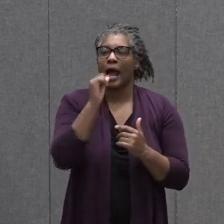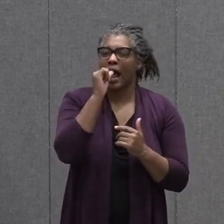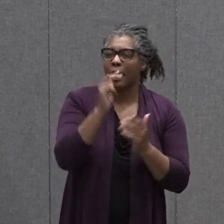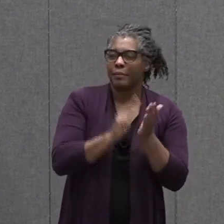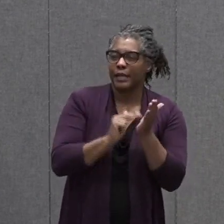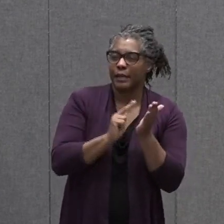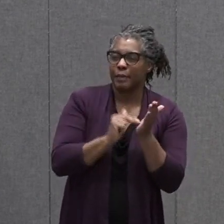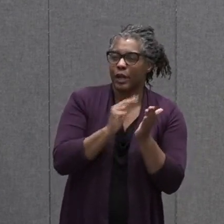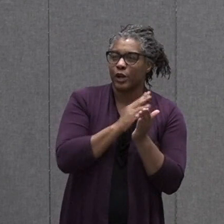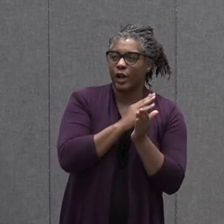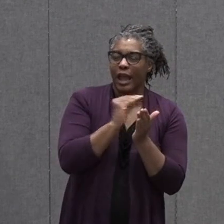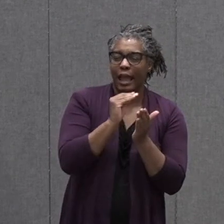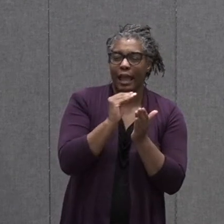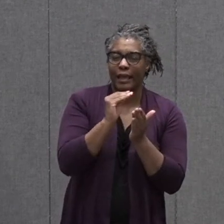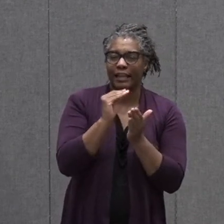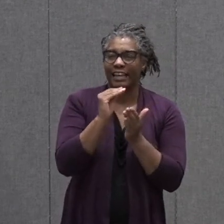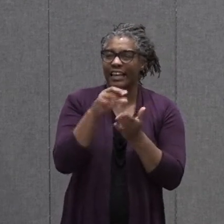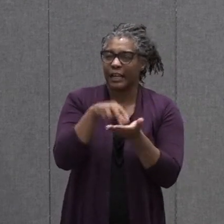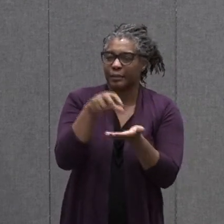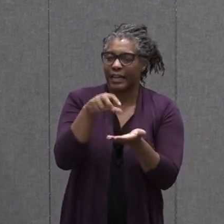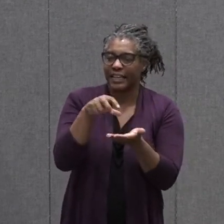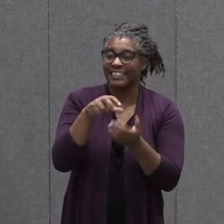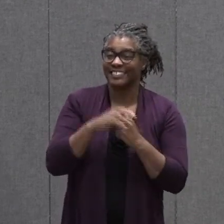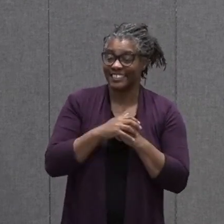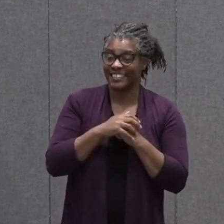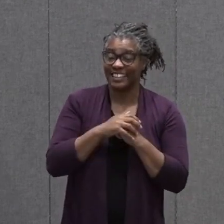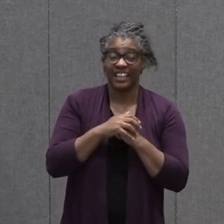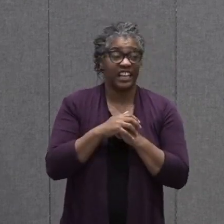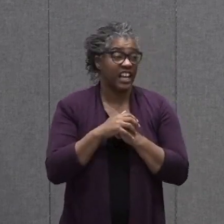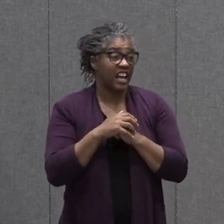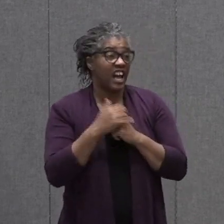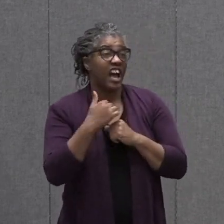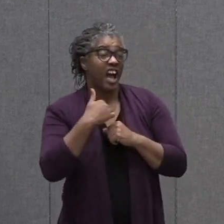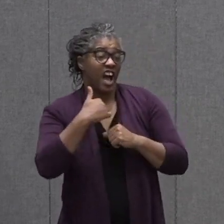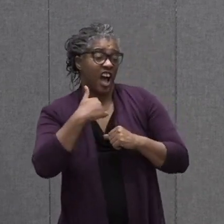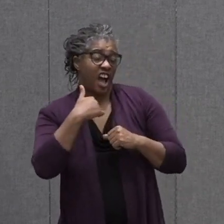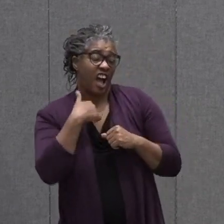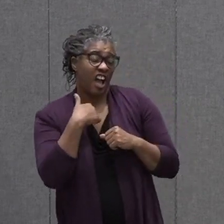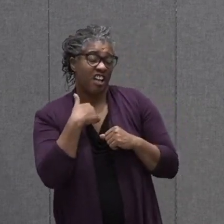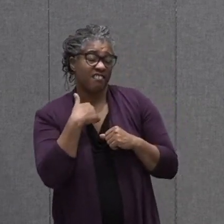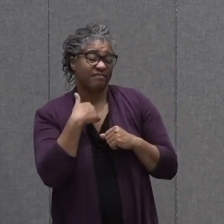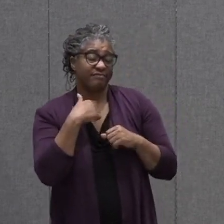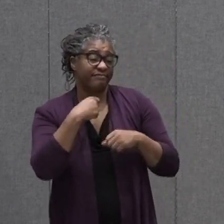"I'm building sprinkle castle," said Cupcake. "You can stand watch,